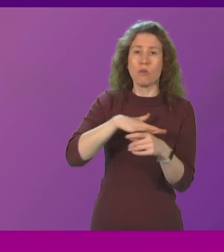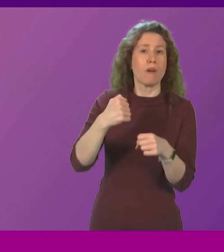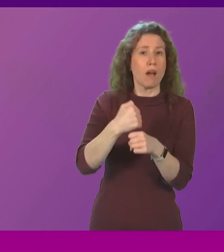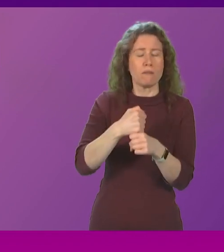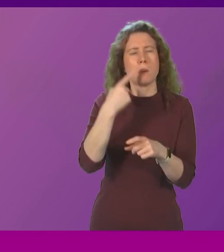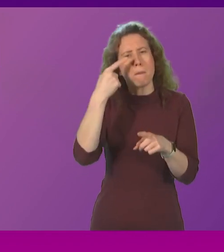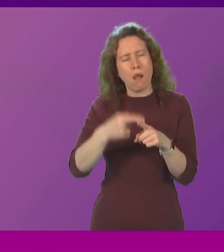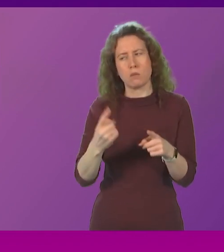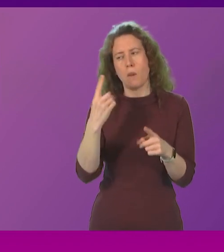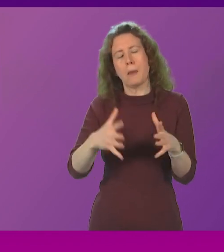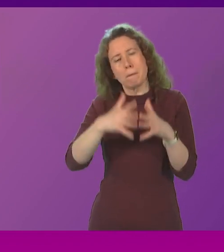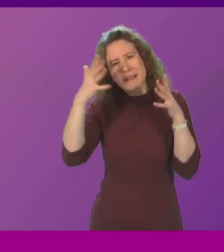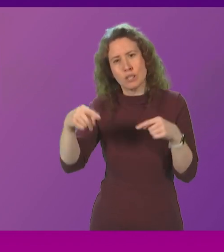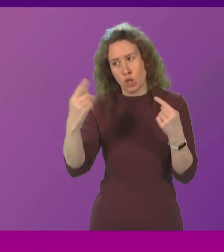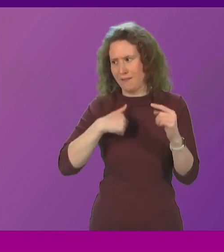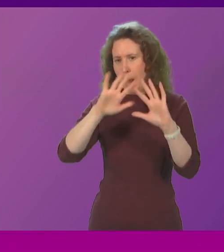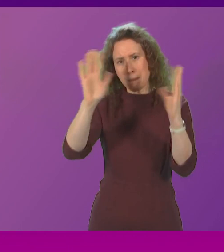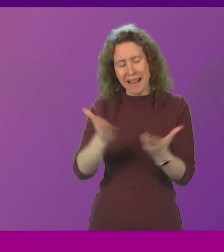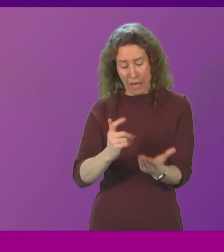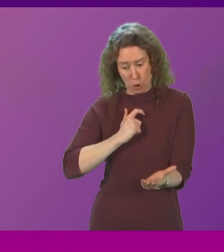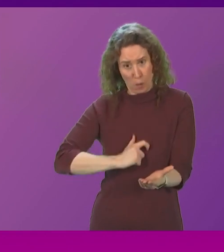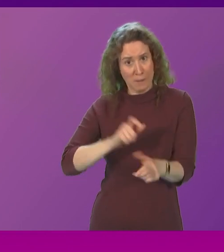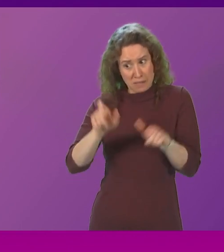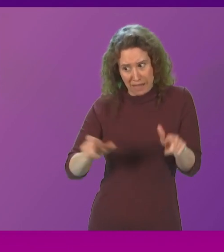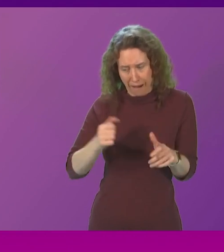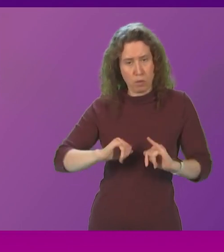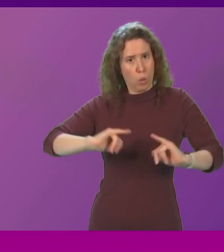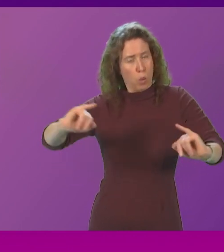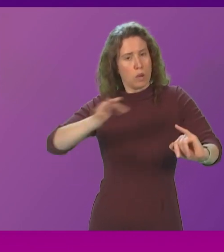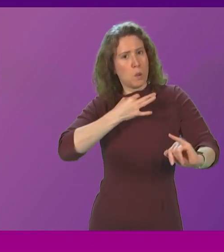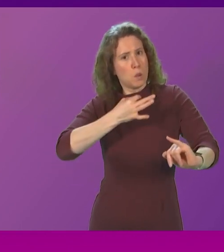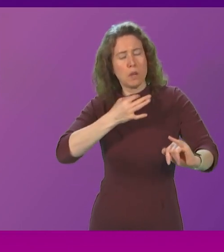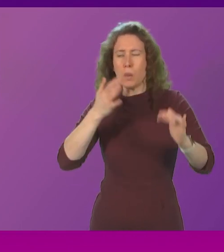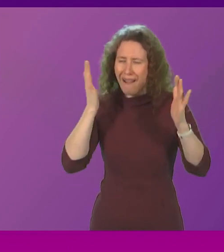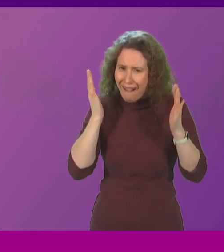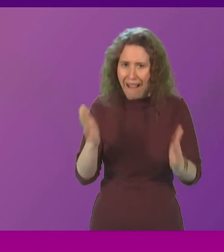over the biggest challenge that our planet—and our humanity—faces, which is of course the threat of climate change.